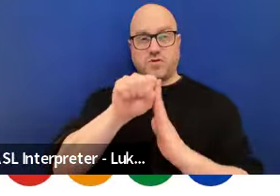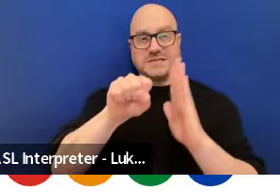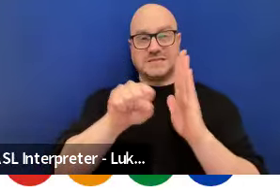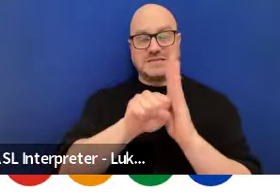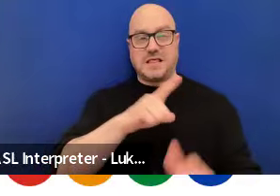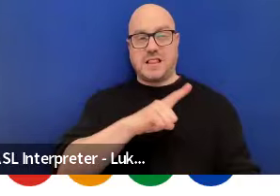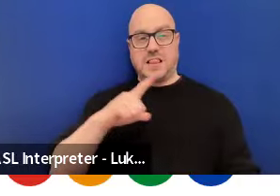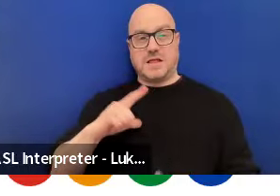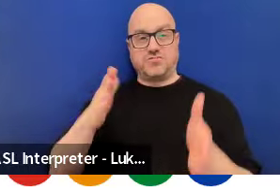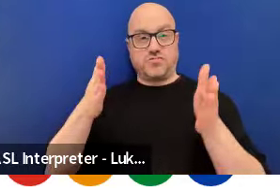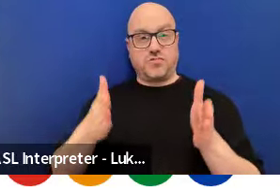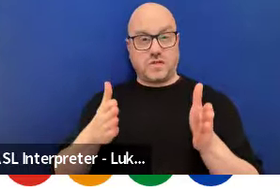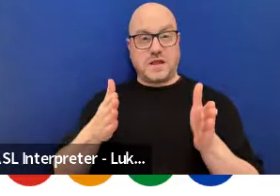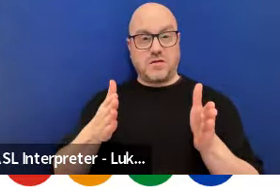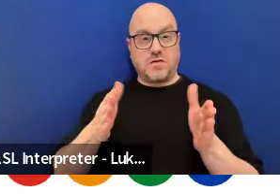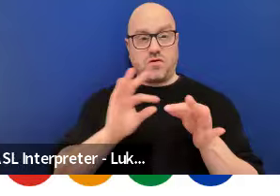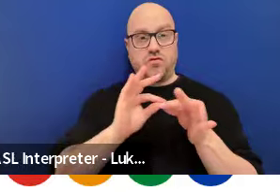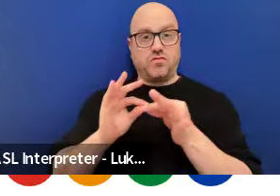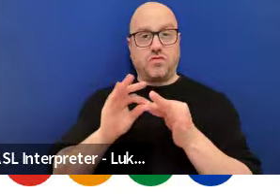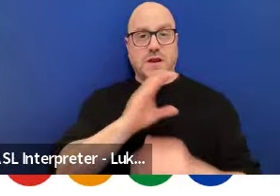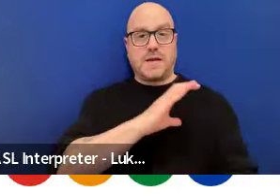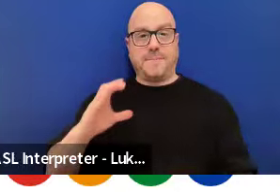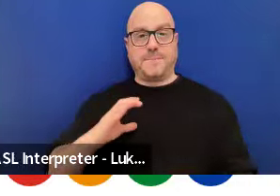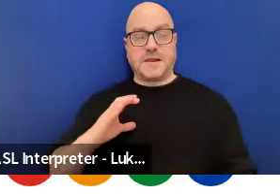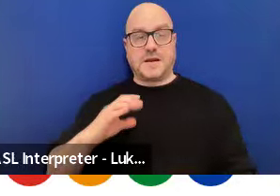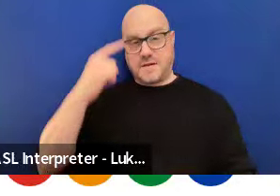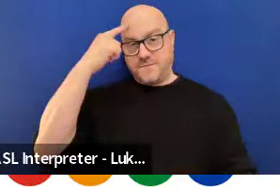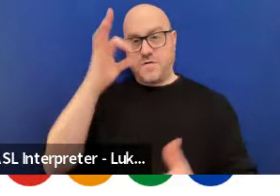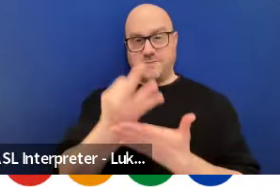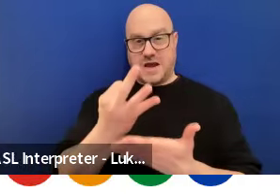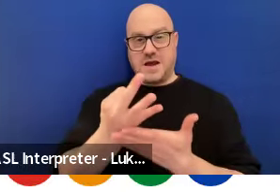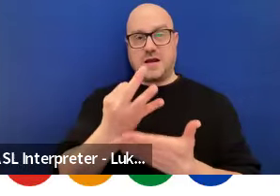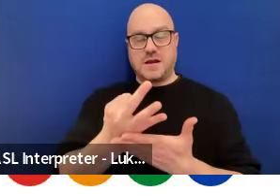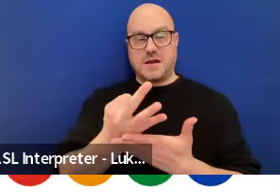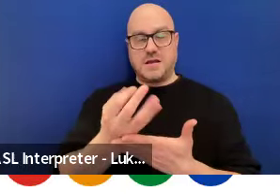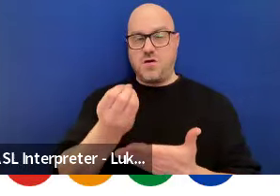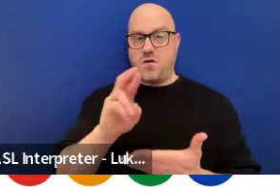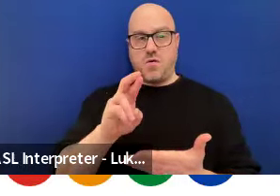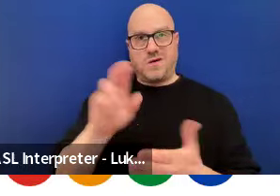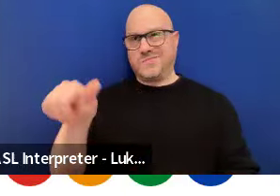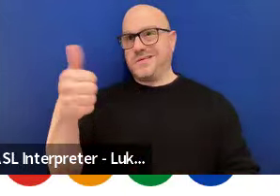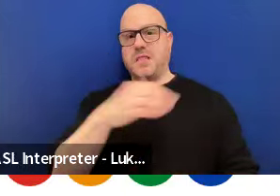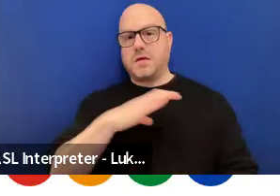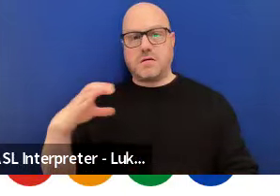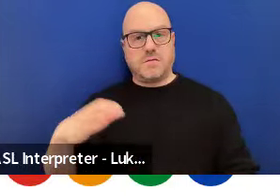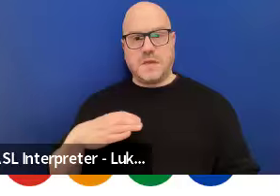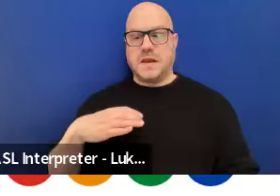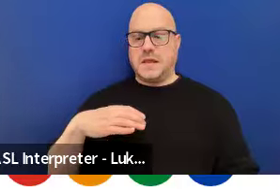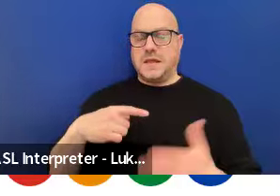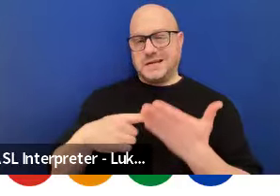I WAS WONDERING IF THE MBTA WILL BE APPROACHING THE STATE LEGISLATORS JOINT COMMITTEE ON